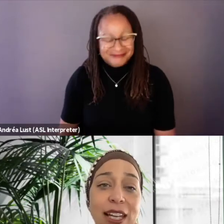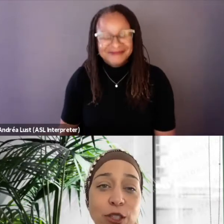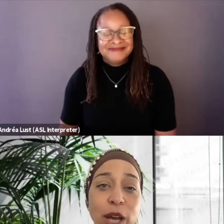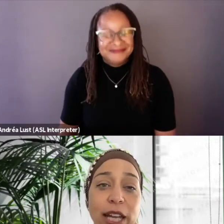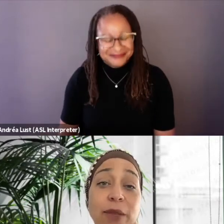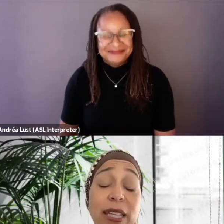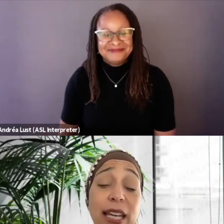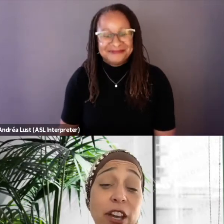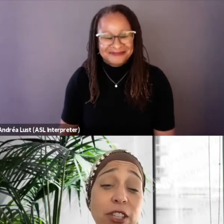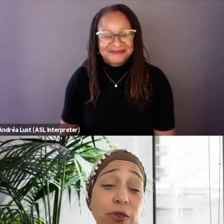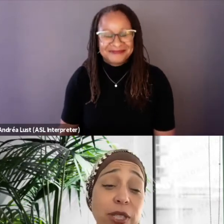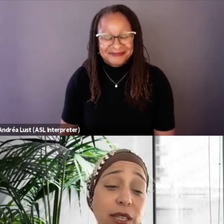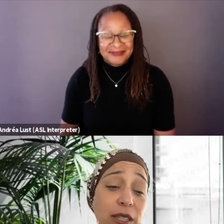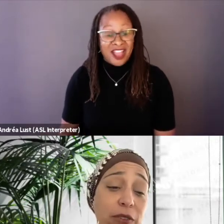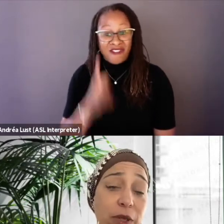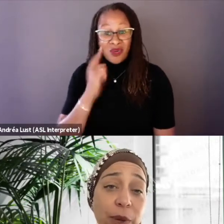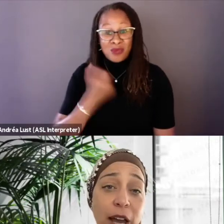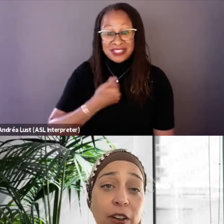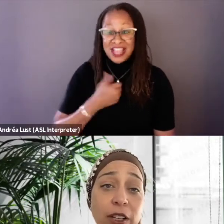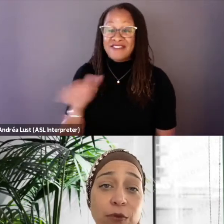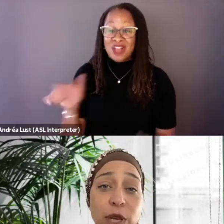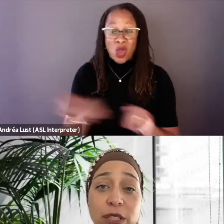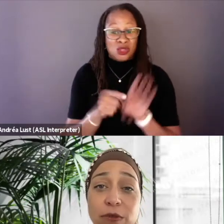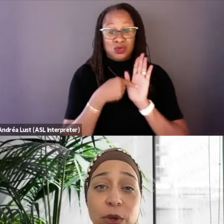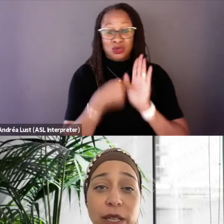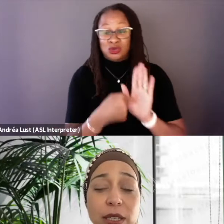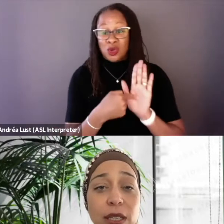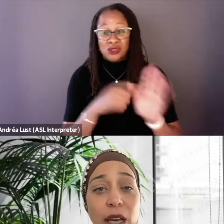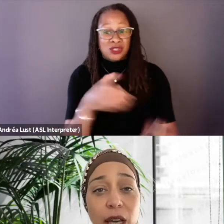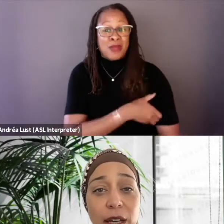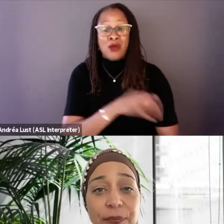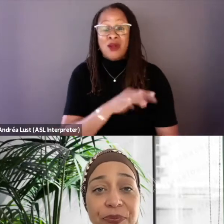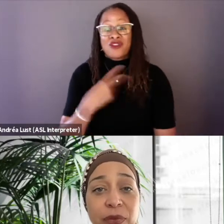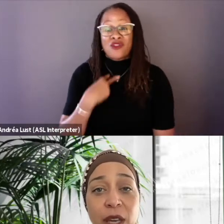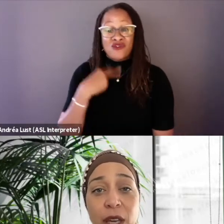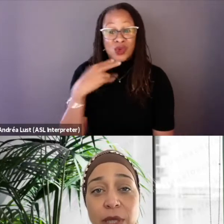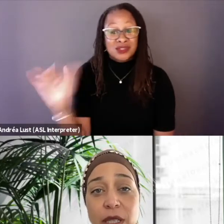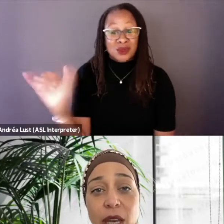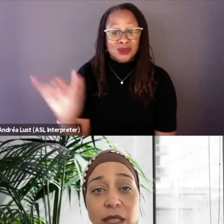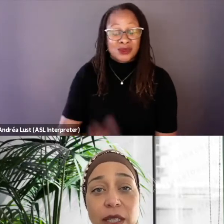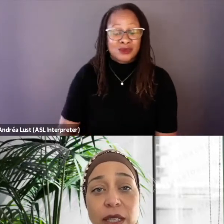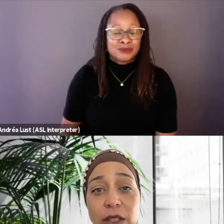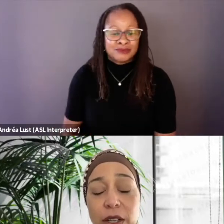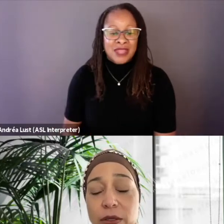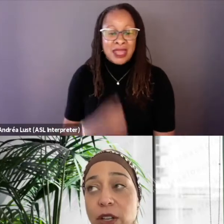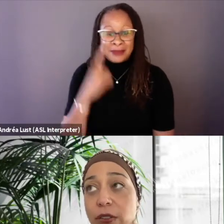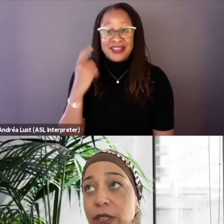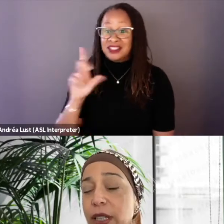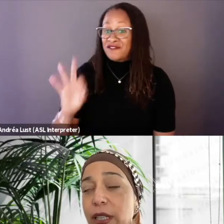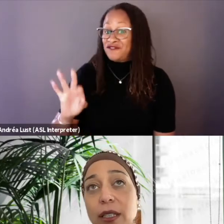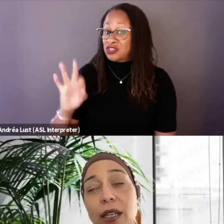That's right. And to me, that's also indicative of the power of one's voice, because Douglass, you know, certainly,